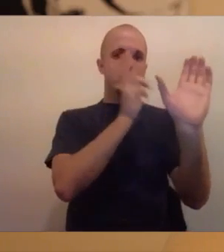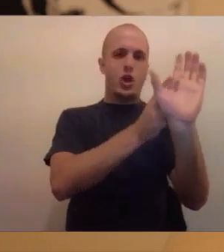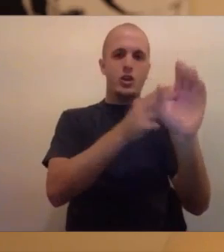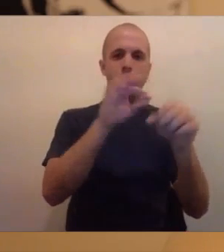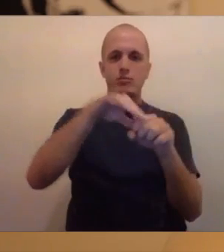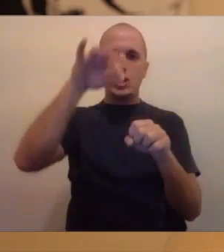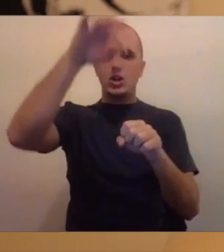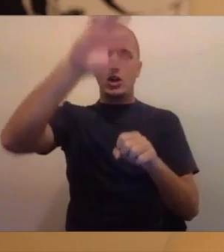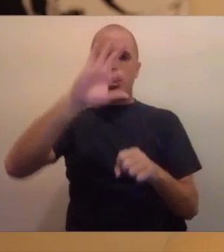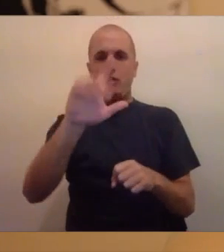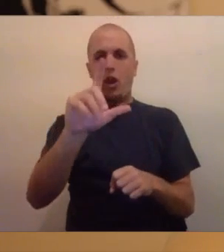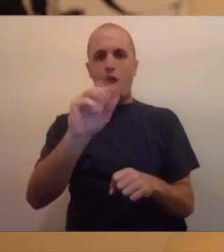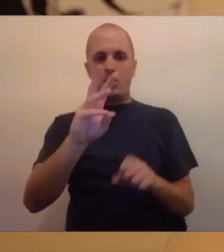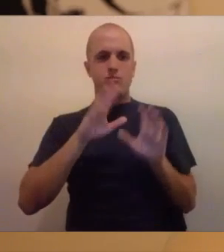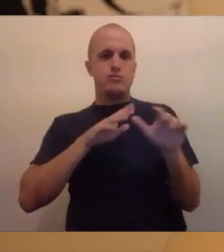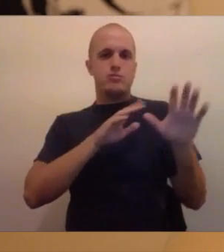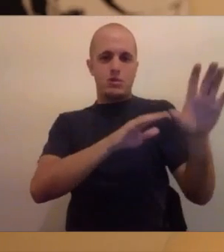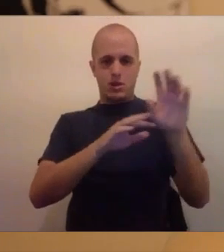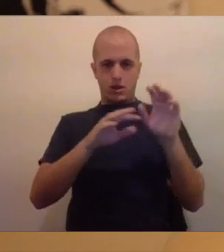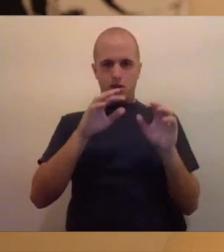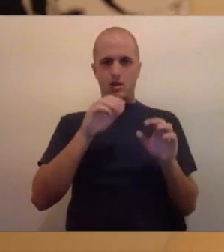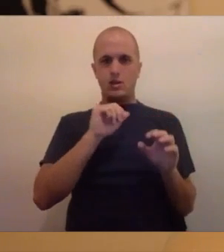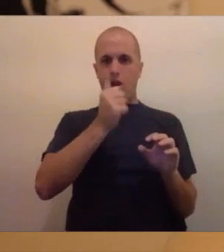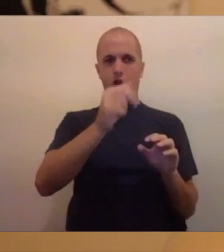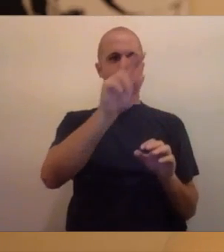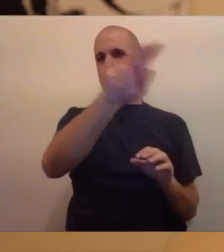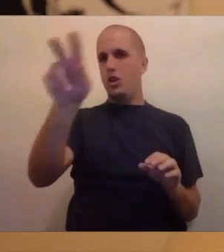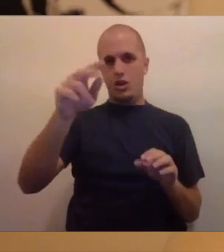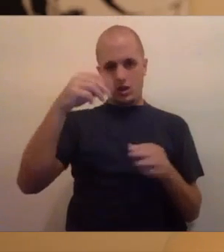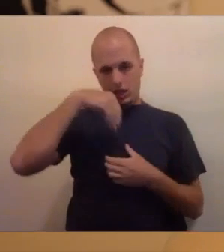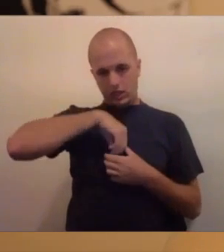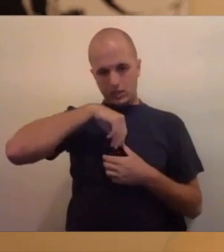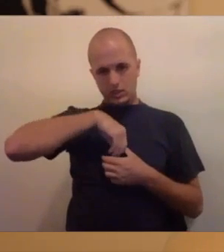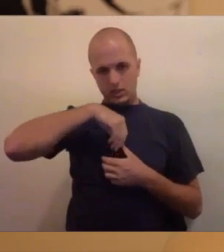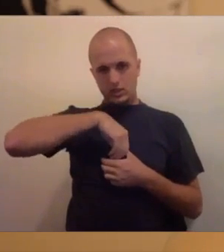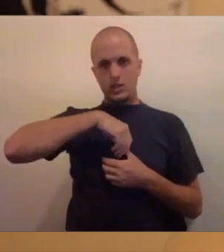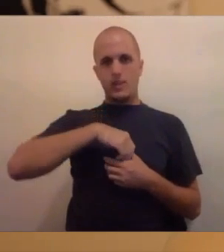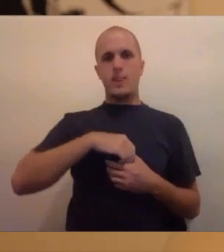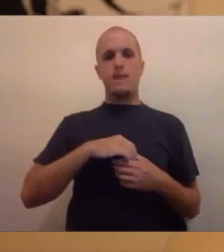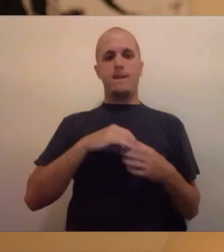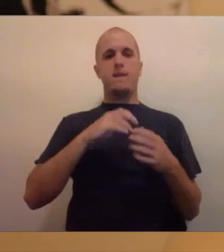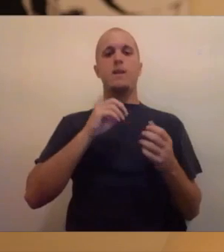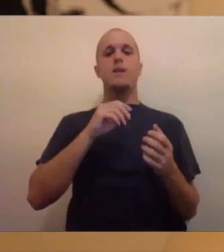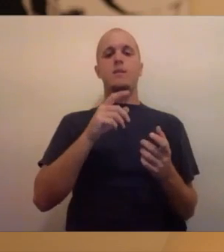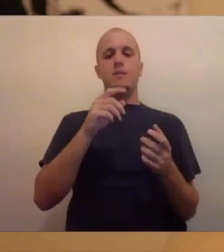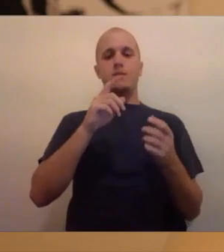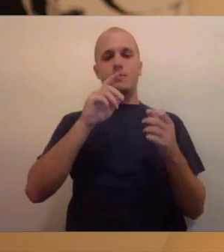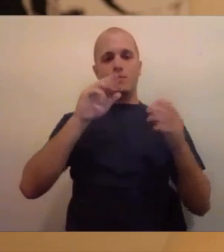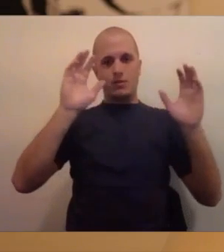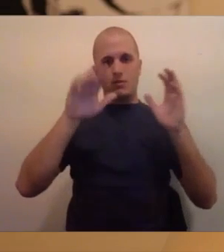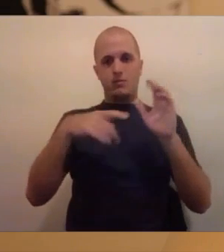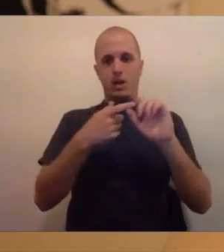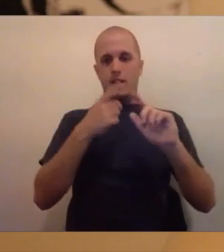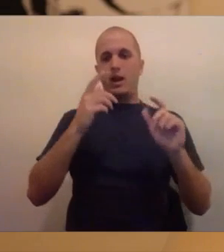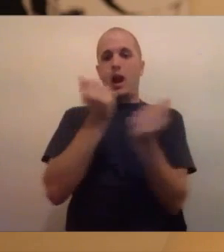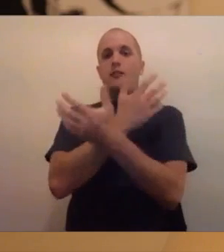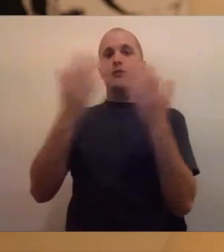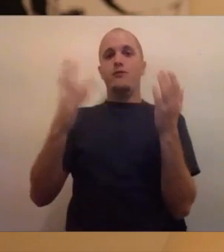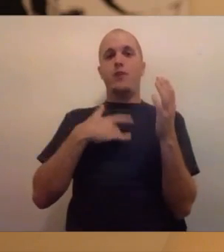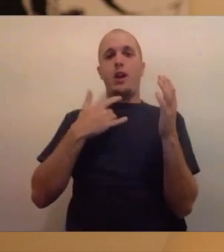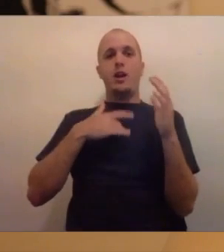you are in the spiritual flowing. Your soul